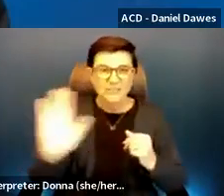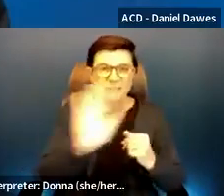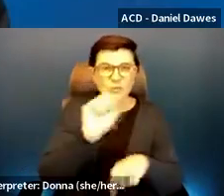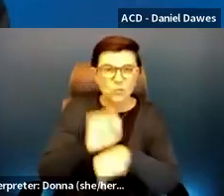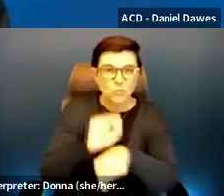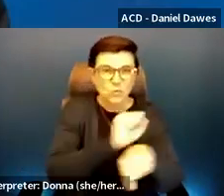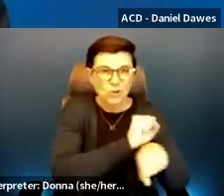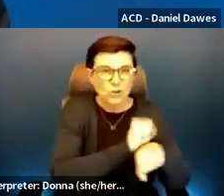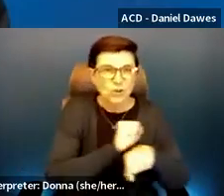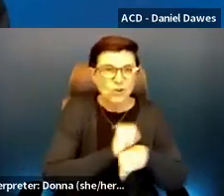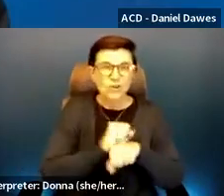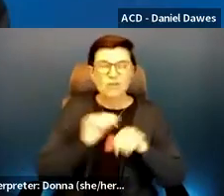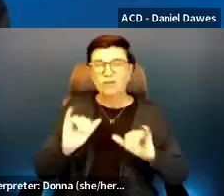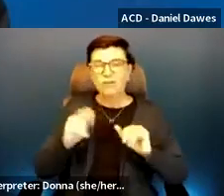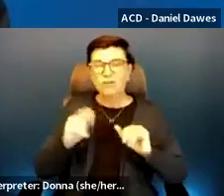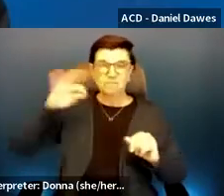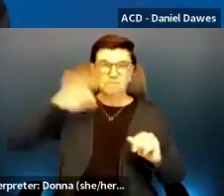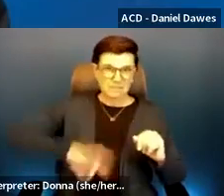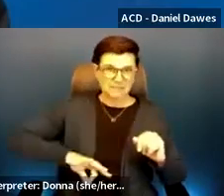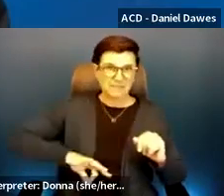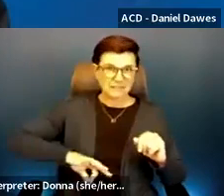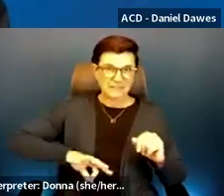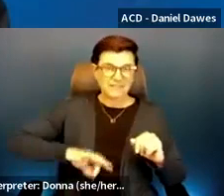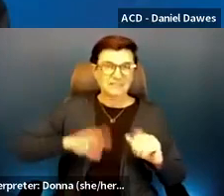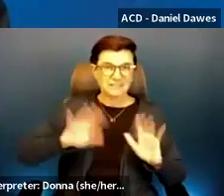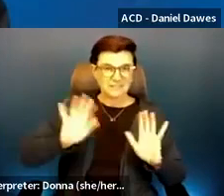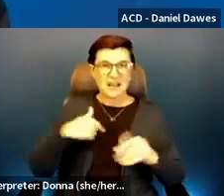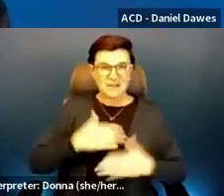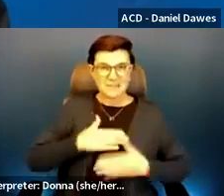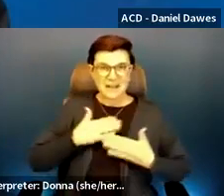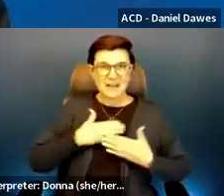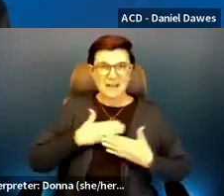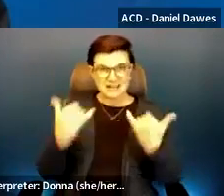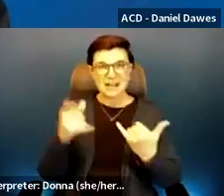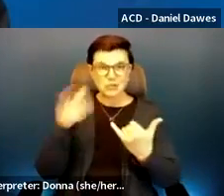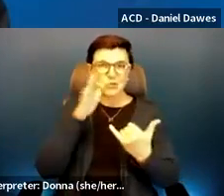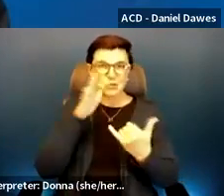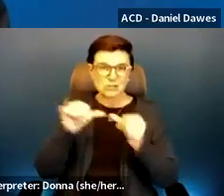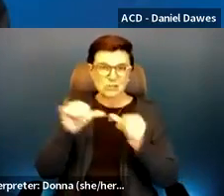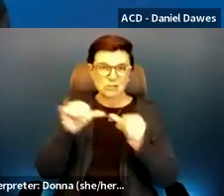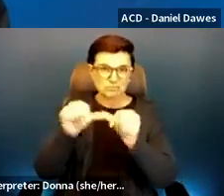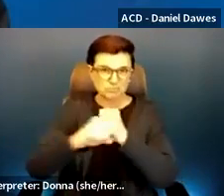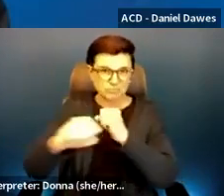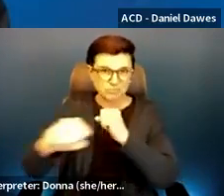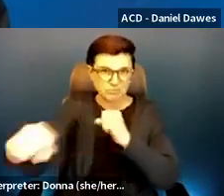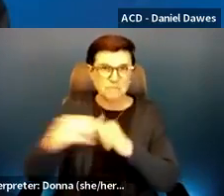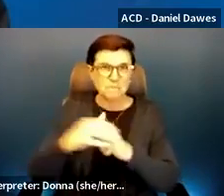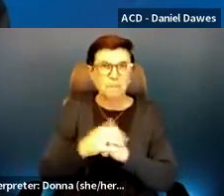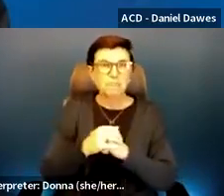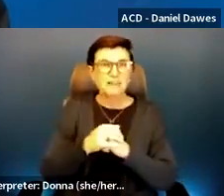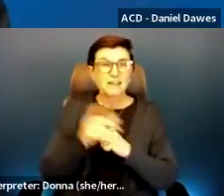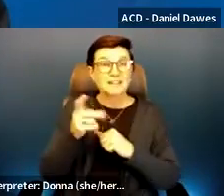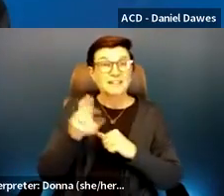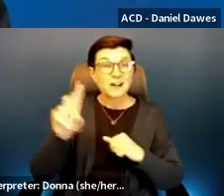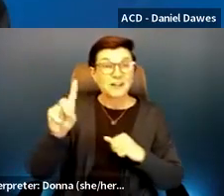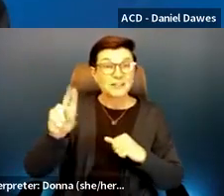So I think that's a wonderful idea, and I'm glad that you're moving in that direction. Dr. Dauphin, thank you so much for this. Good luck with this huge center.